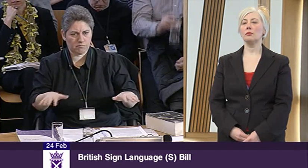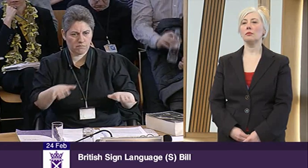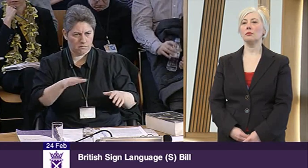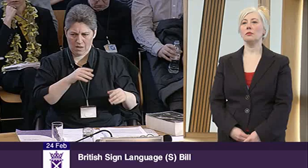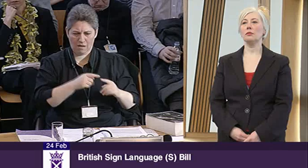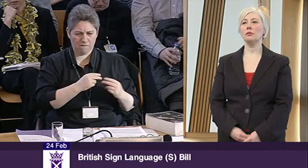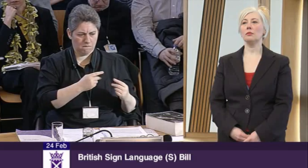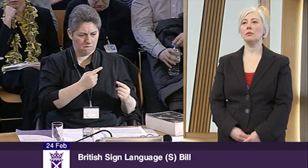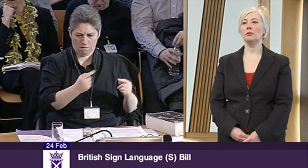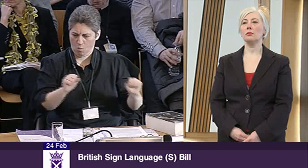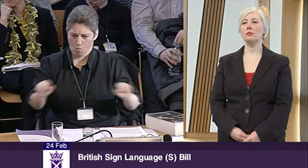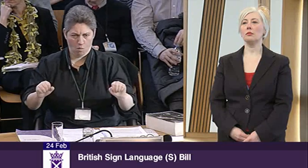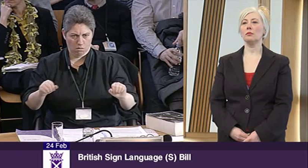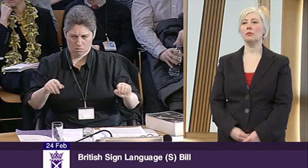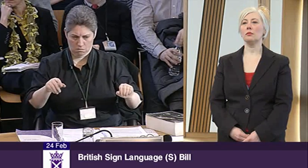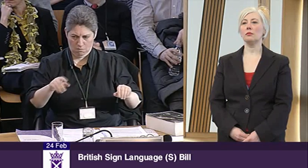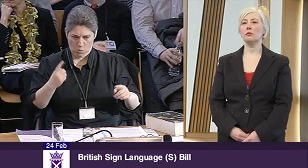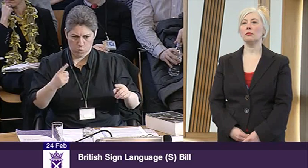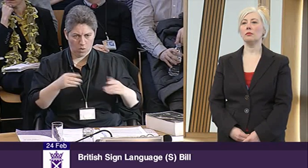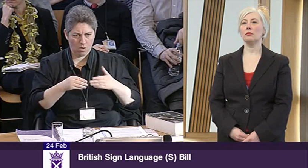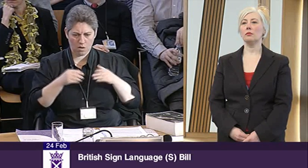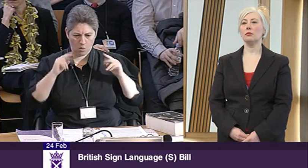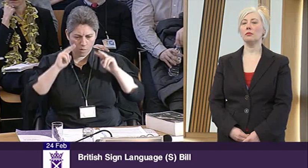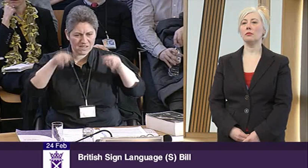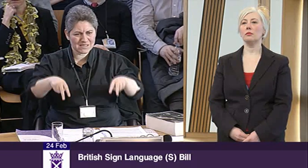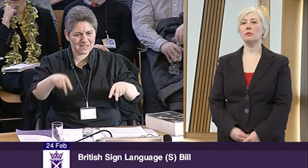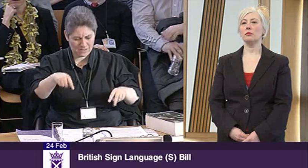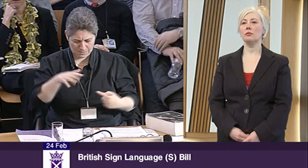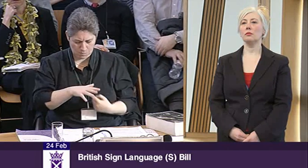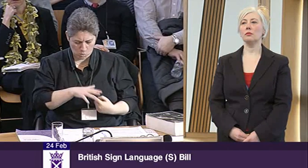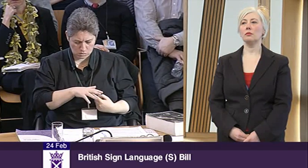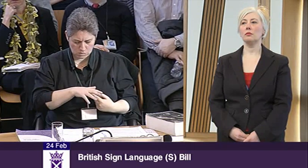all parts of the equation because there would be a clear road map—a clear strategy—of